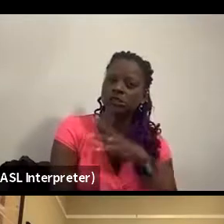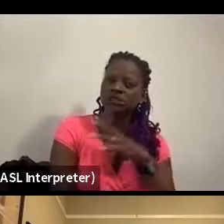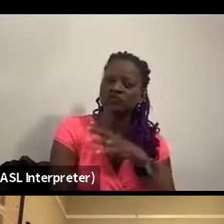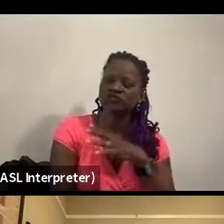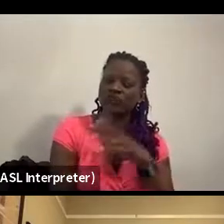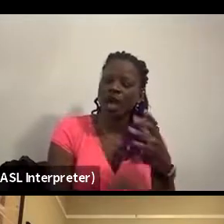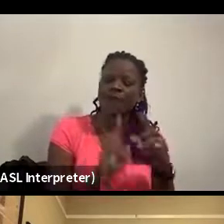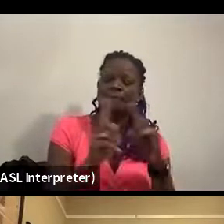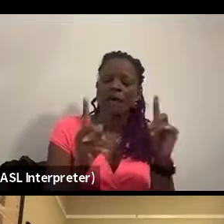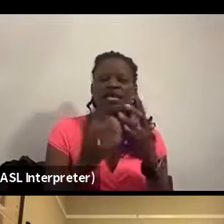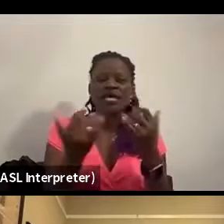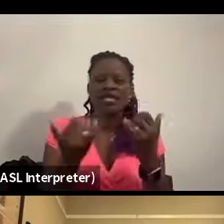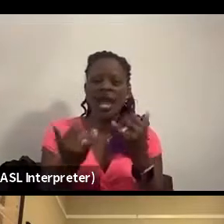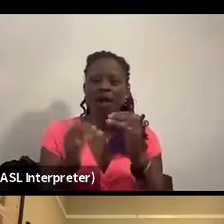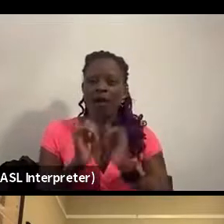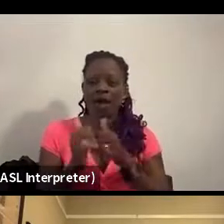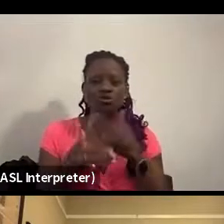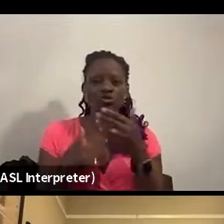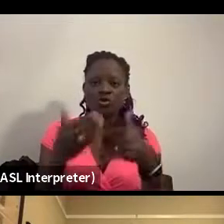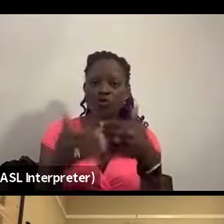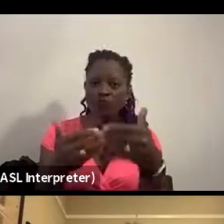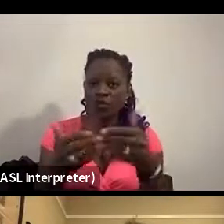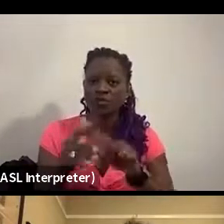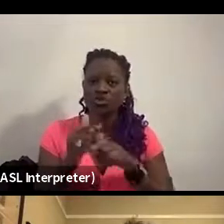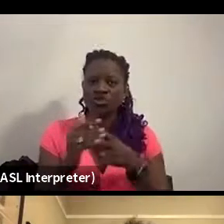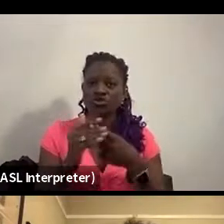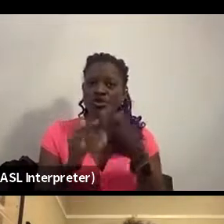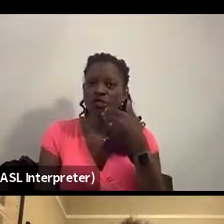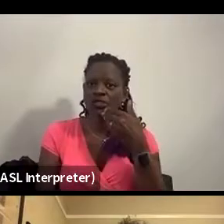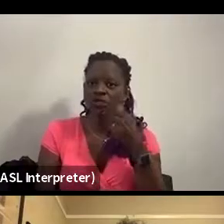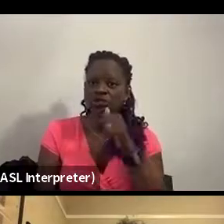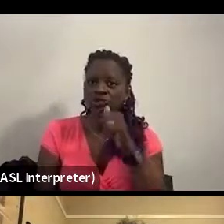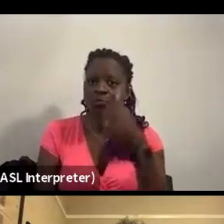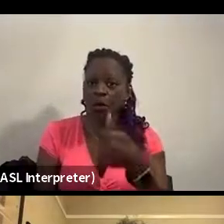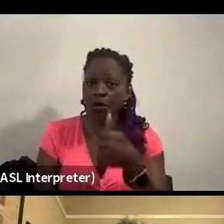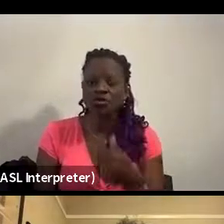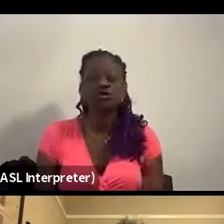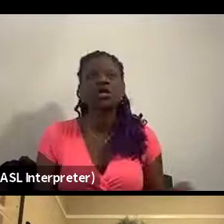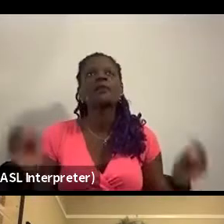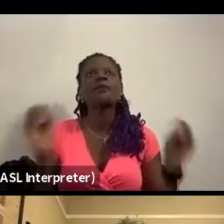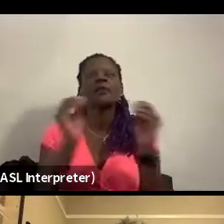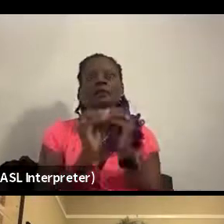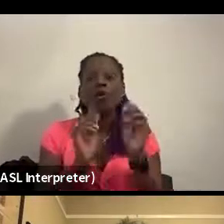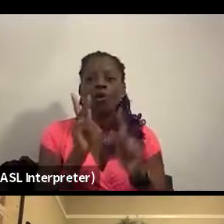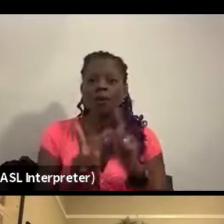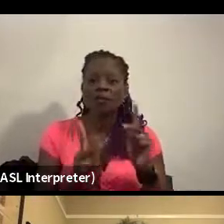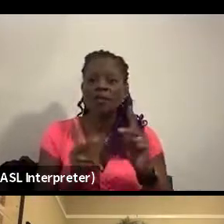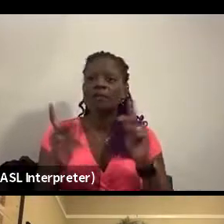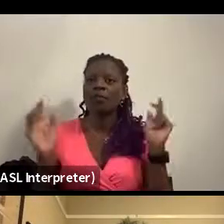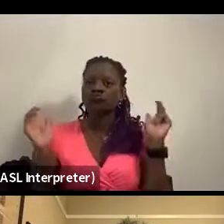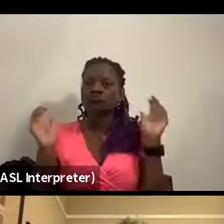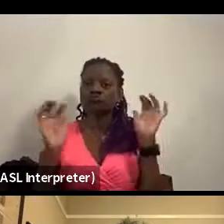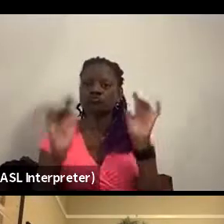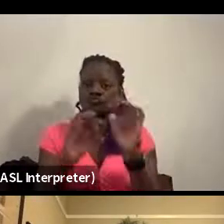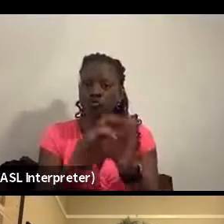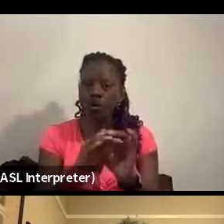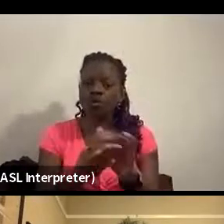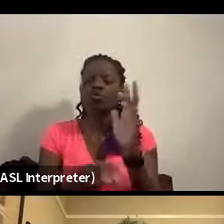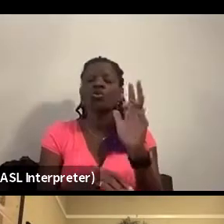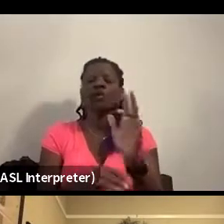forward now that starting tomorrow there'll be another big block of folks who are excited to get there, perhaps their first shot?